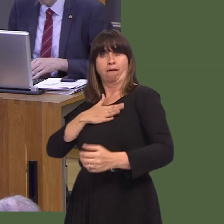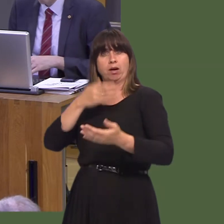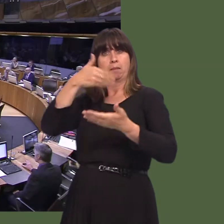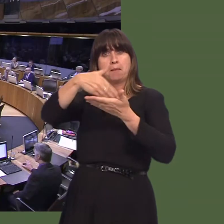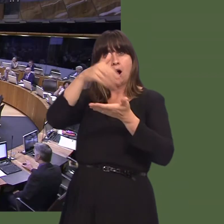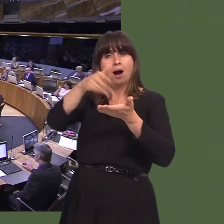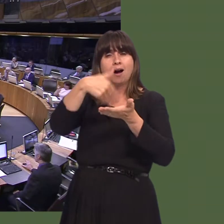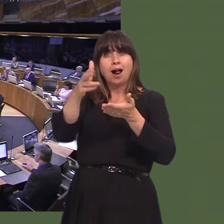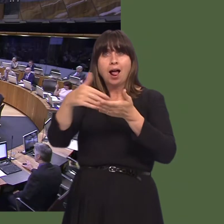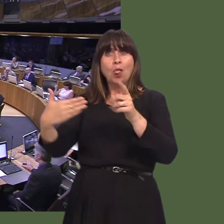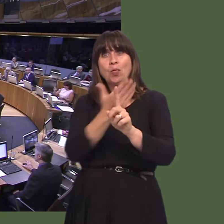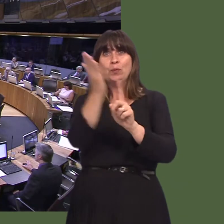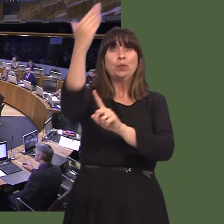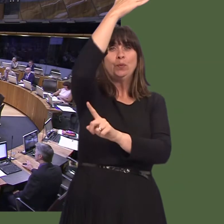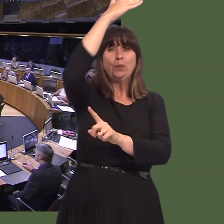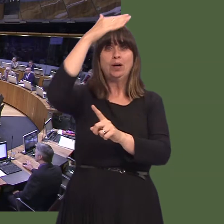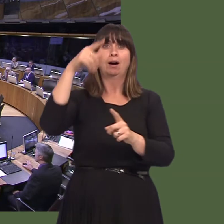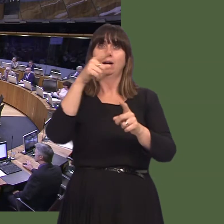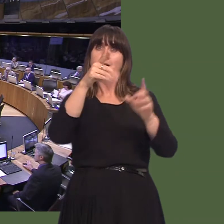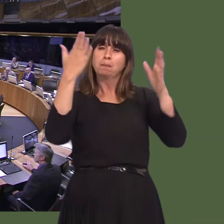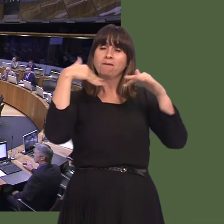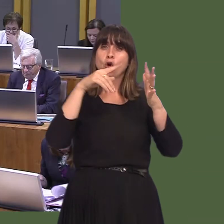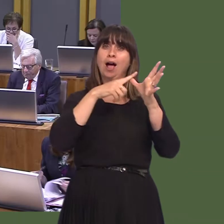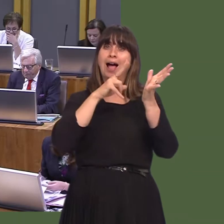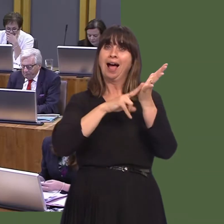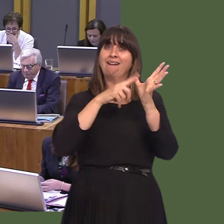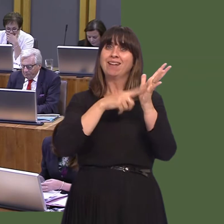to the legends of Avalon and Avallach, the fact that it was occupied by the Vikingsóhalf